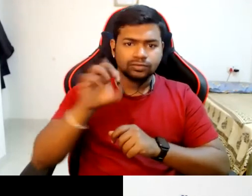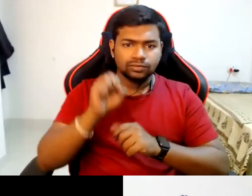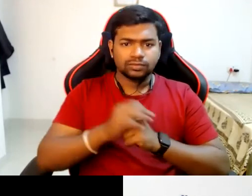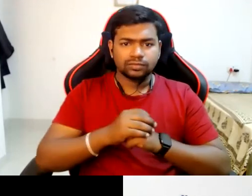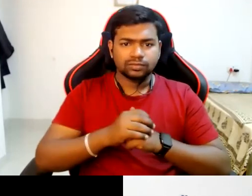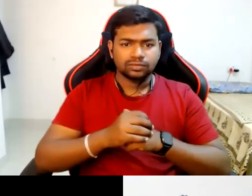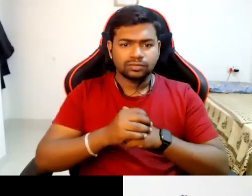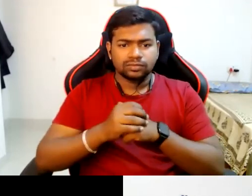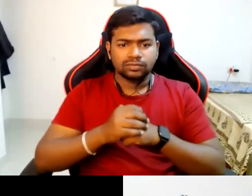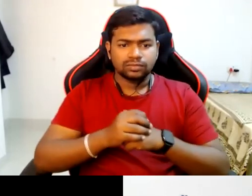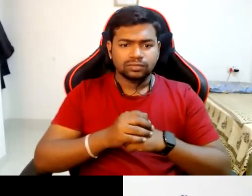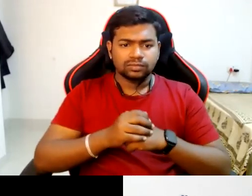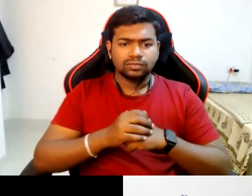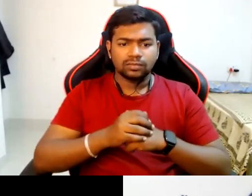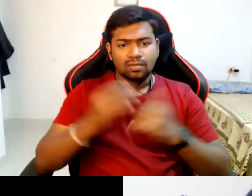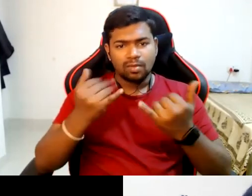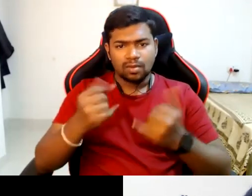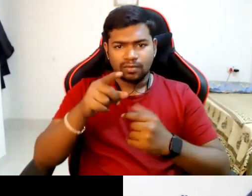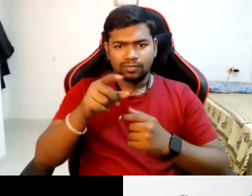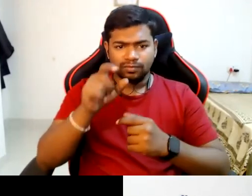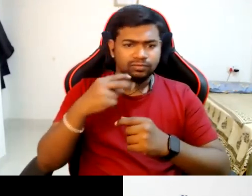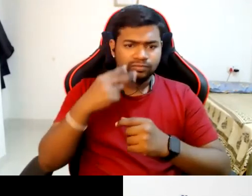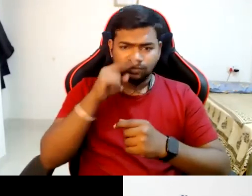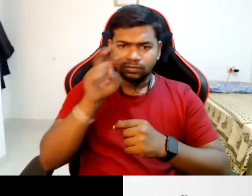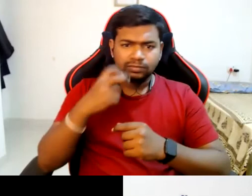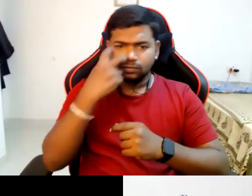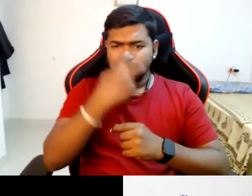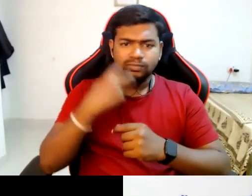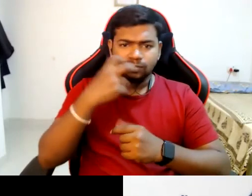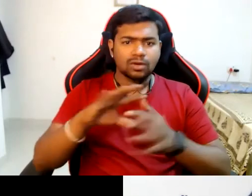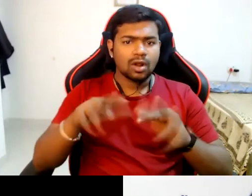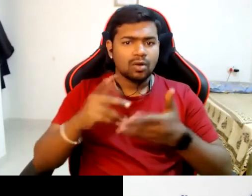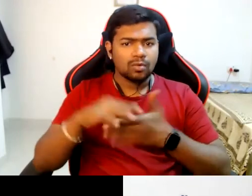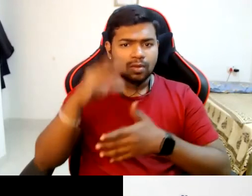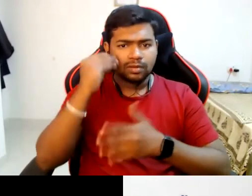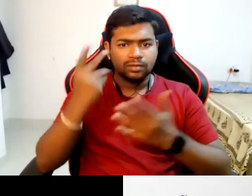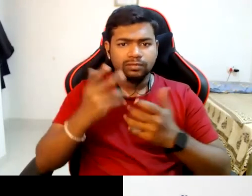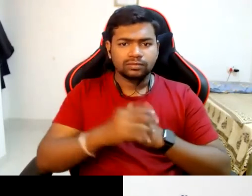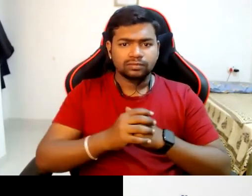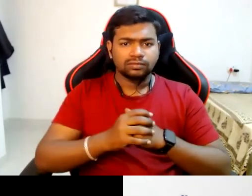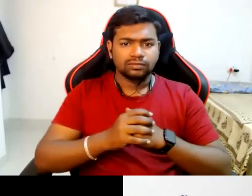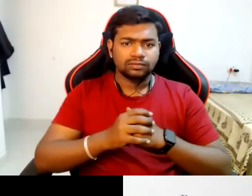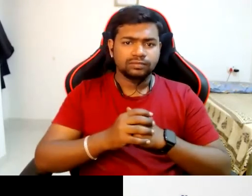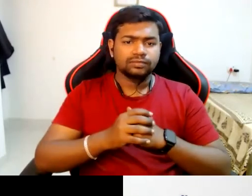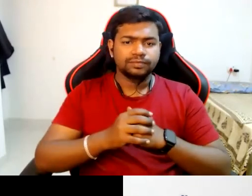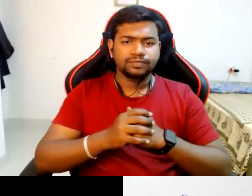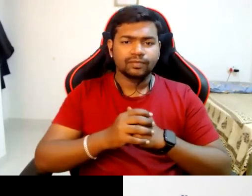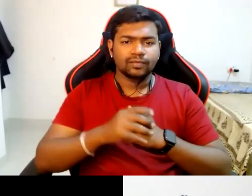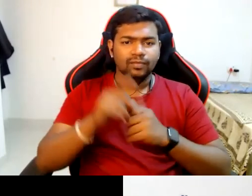And I enjoy the lip reading now. So how I learned lip reading so its like I was very naughty